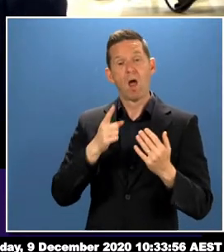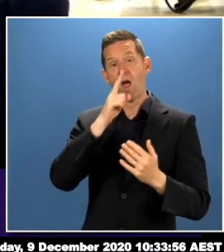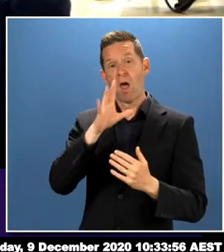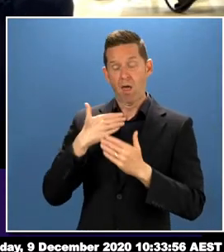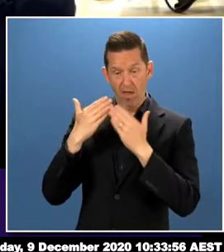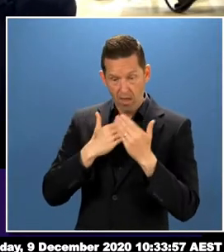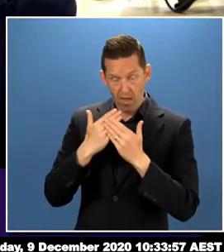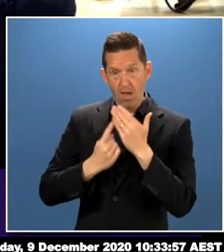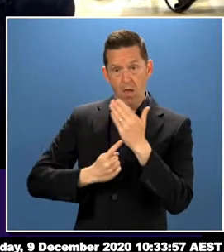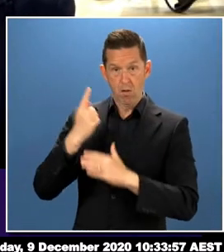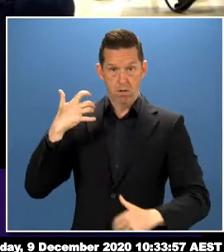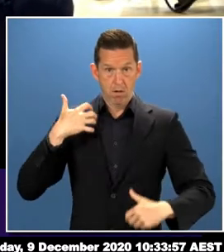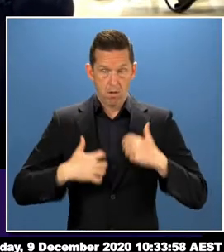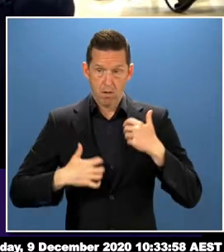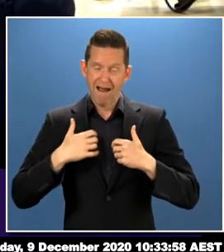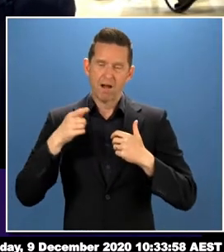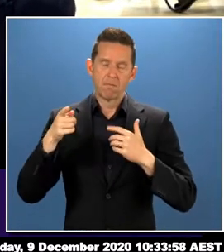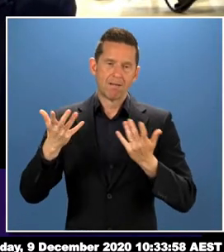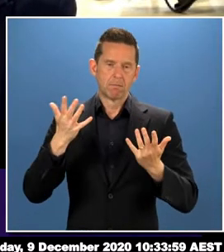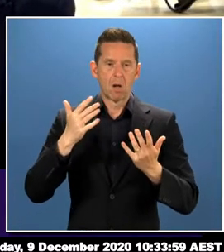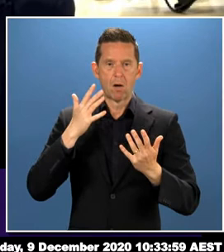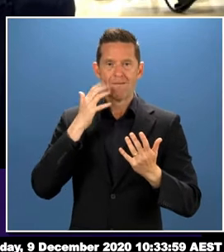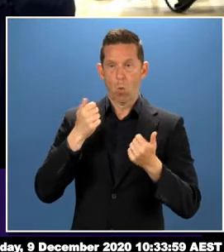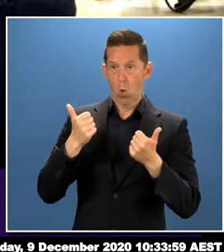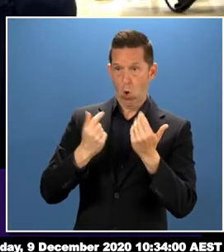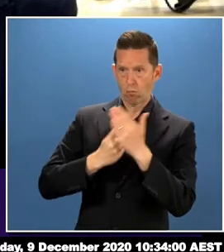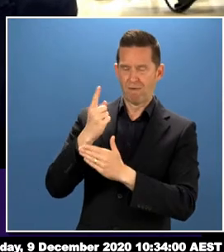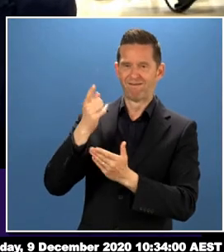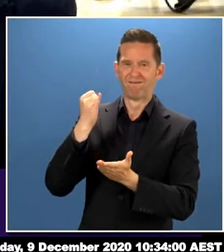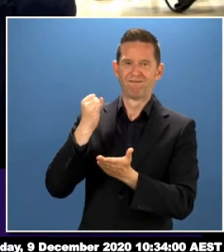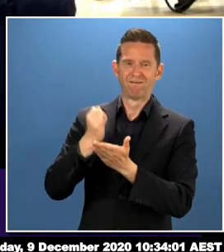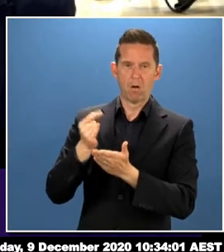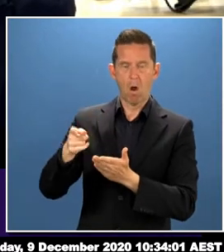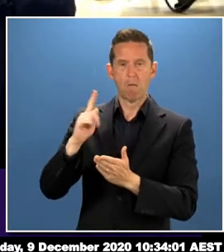Unfortunately, it didn't work, but it was still an exciting opportunity to have that option.